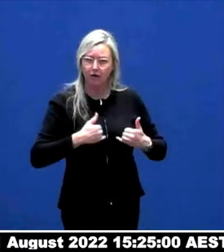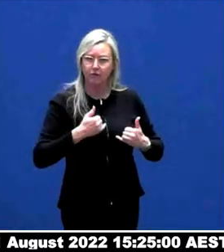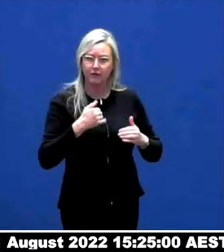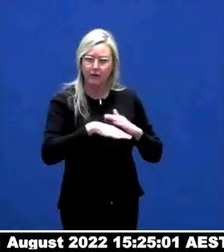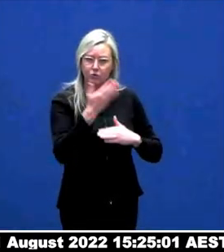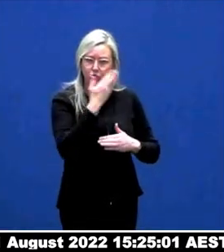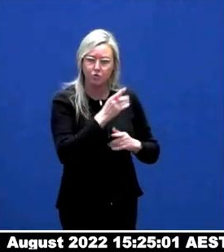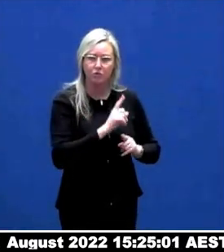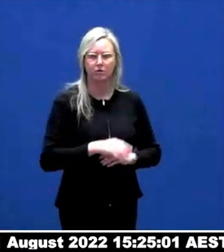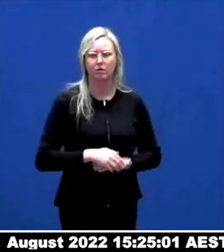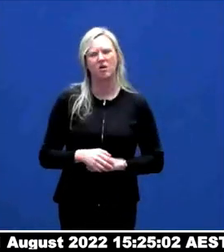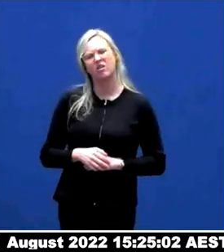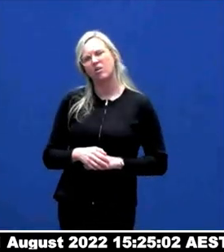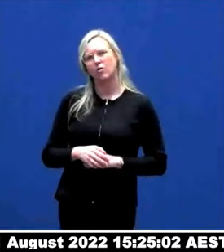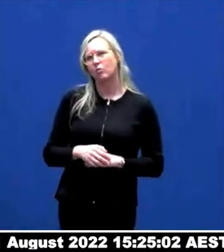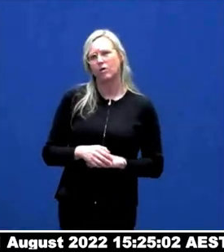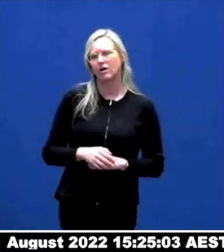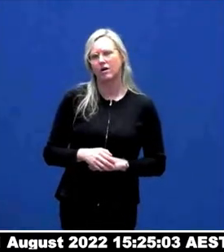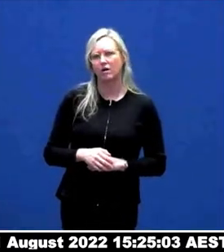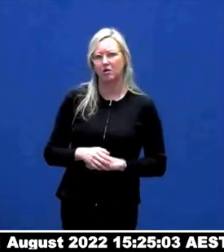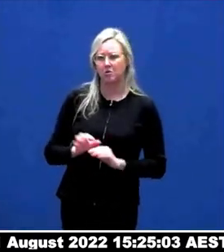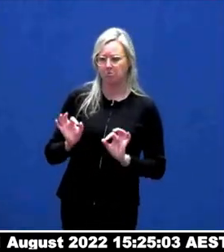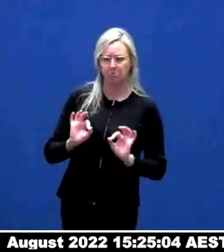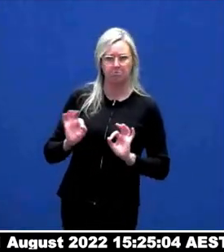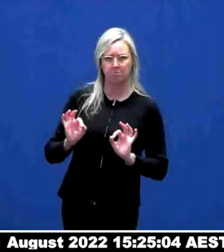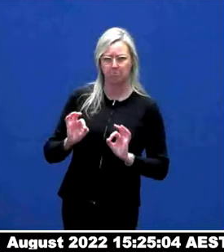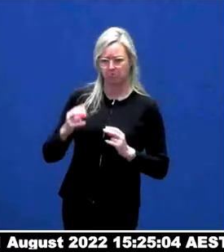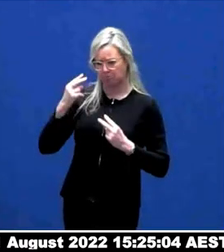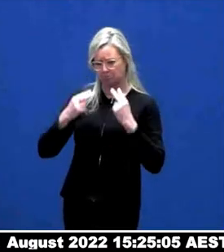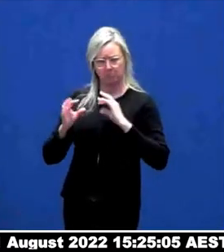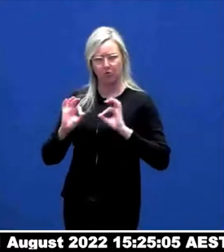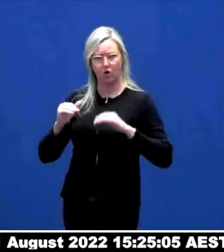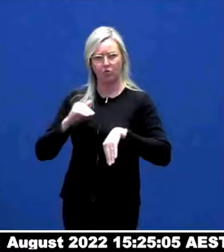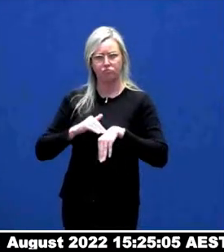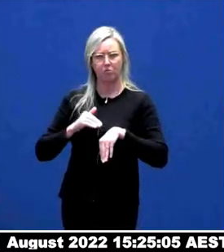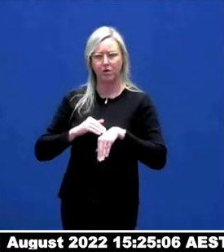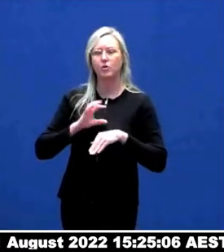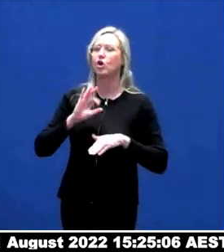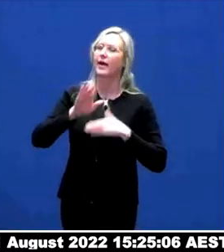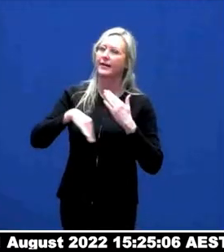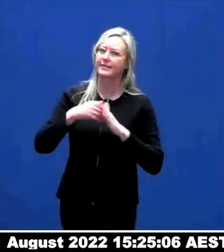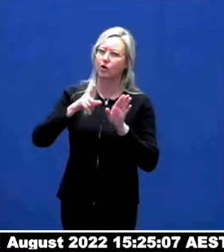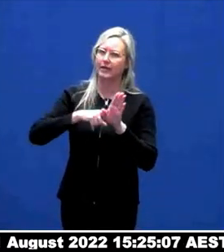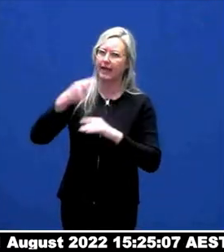'DAVE': Well, they didn't - nothing resembling problems that I was aware of, really, until year 11. And I'm a bit of an isolator.